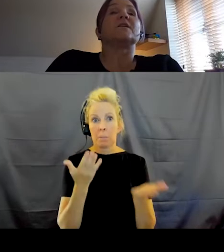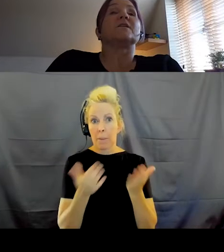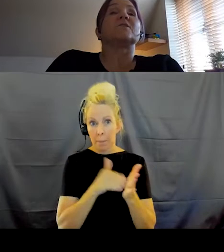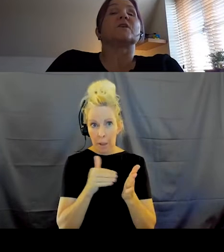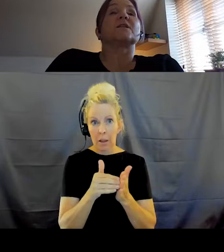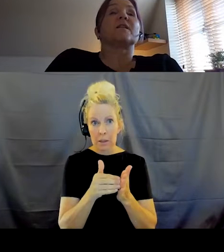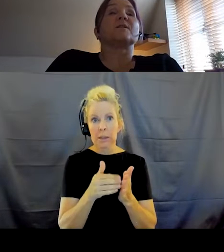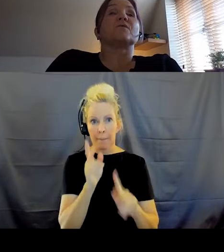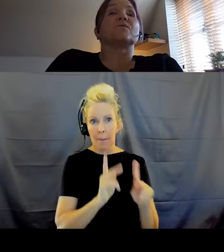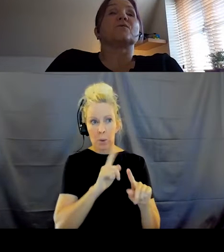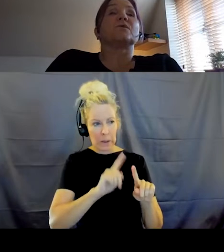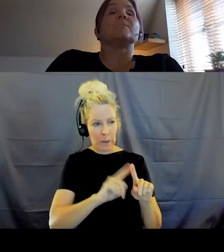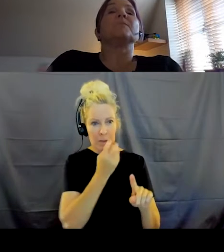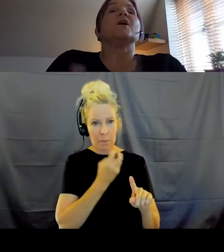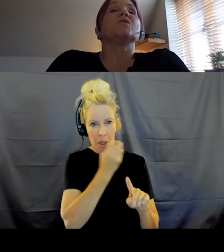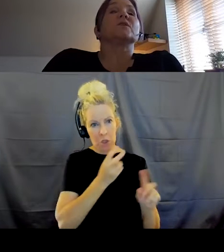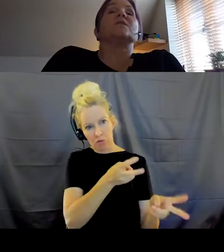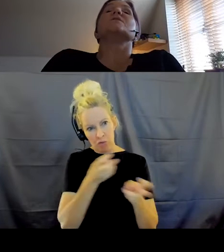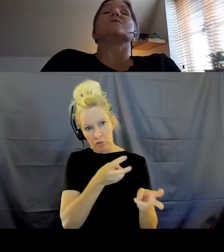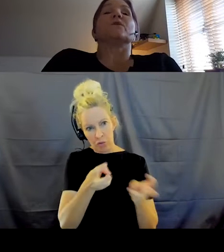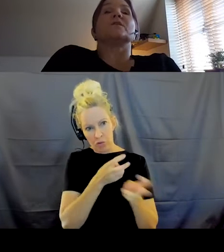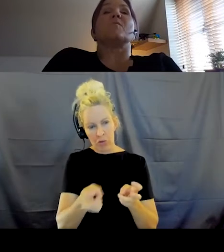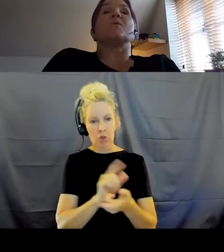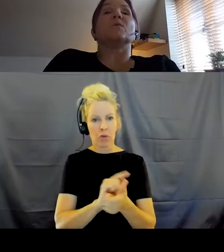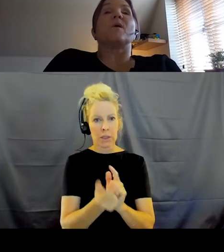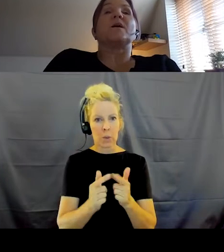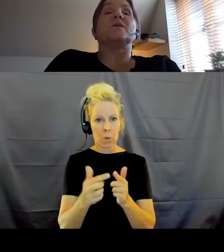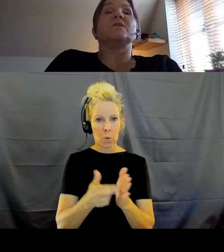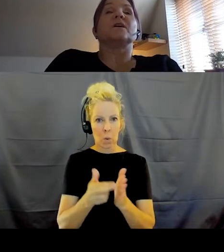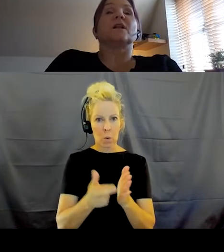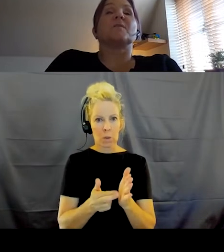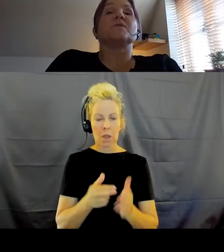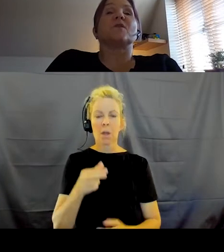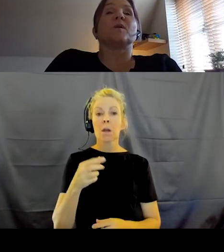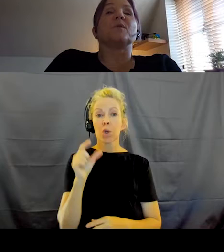and translate them into rules. Google did this for example by using clips of people